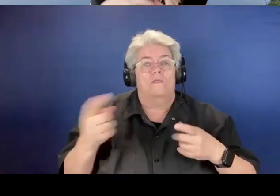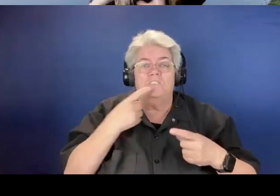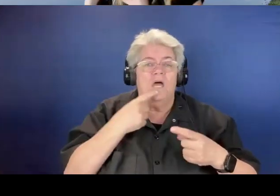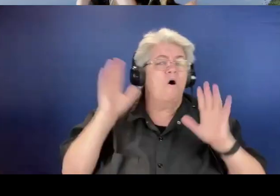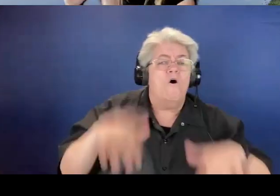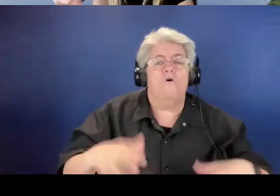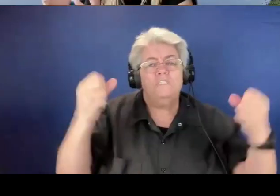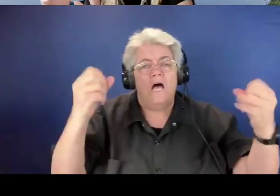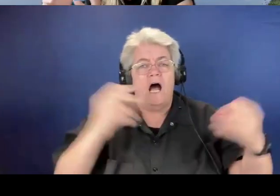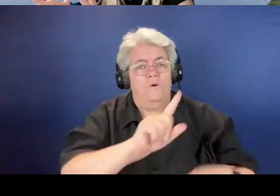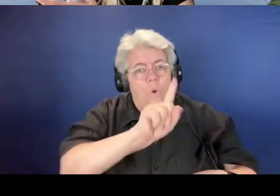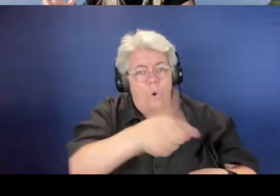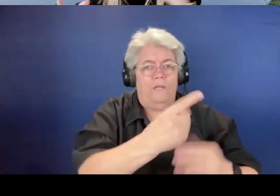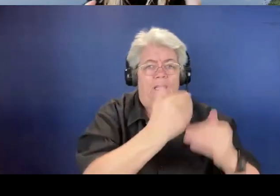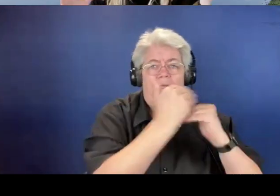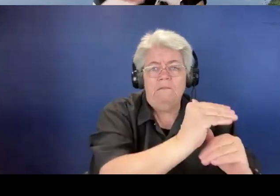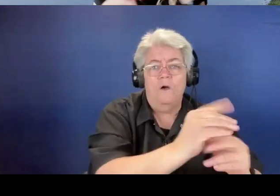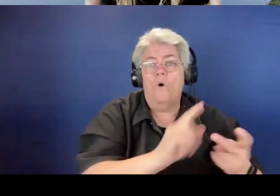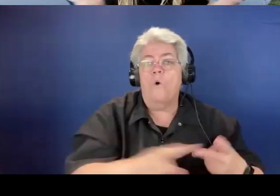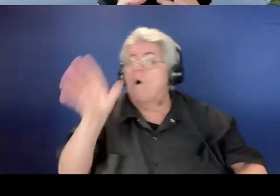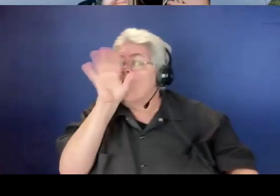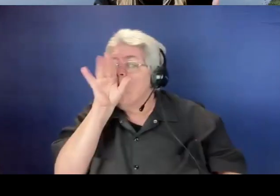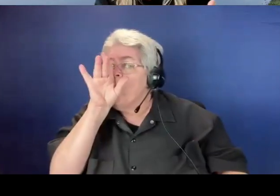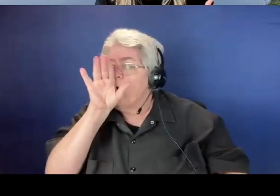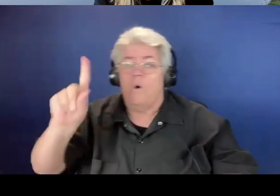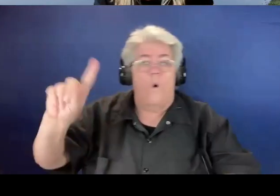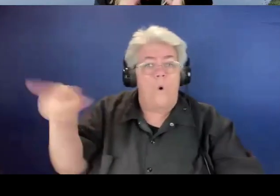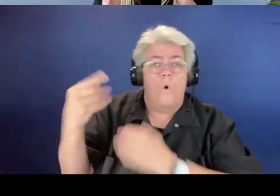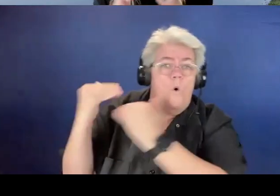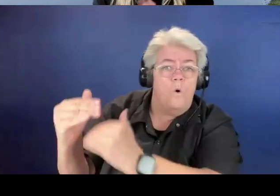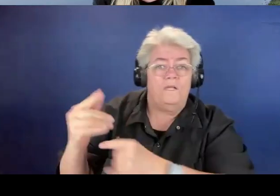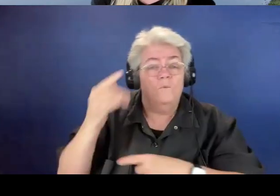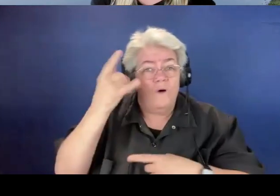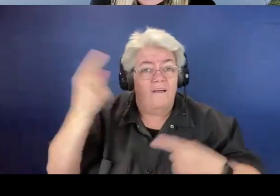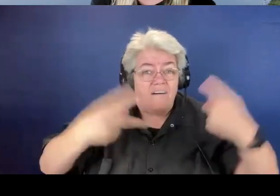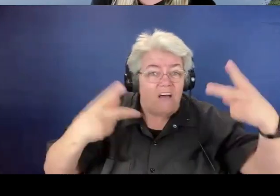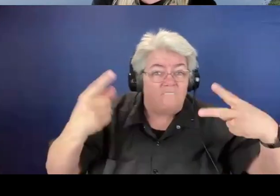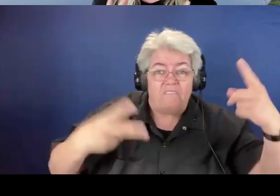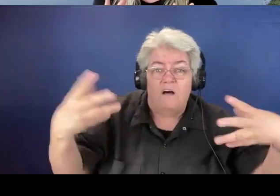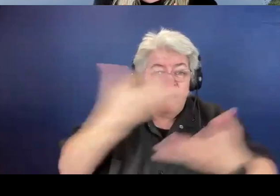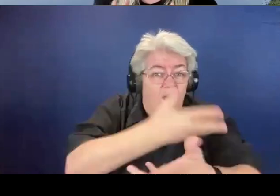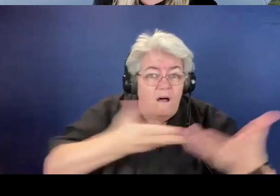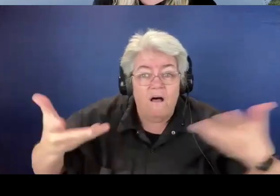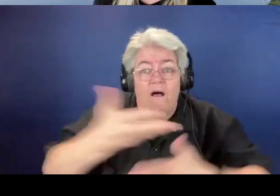sign, if you should only be oral, what happens if you mix them? Something to consider.